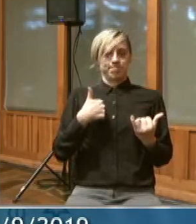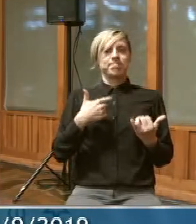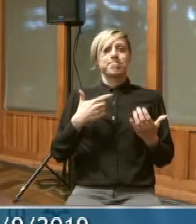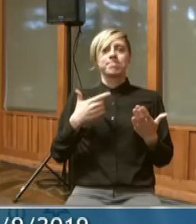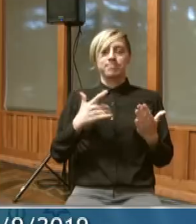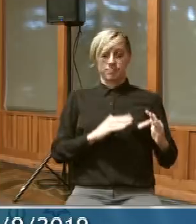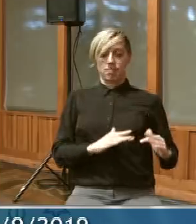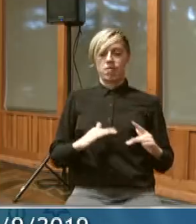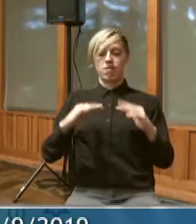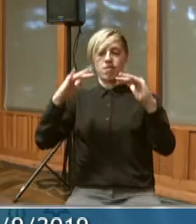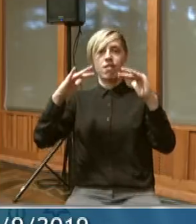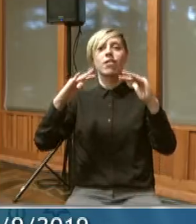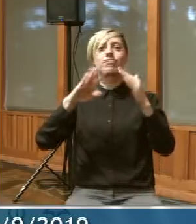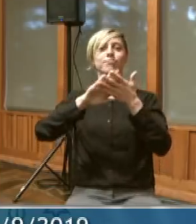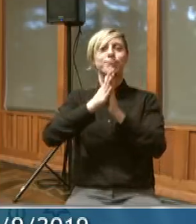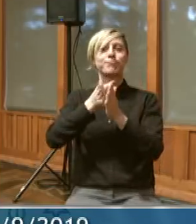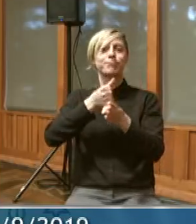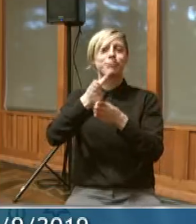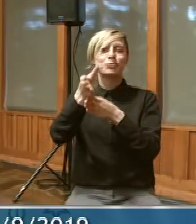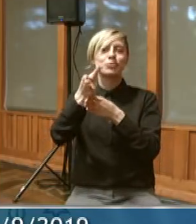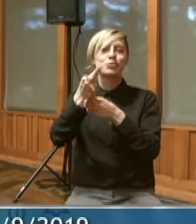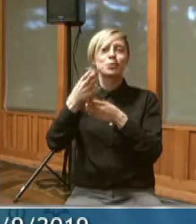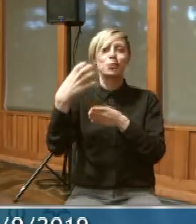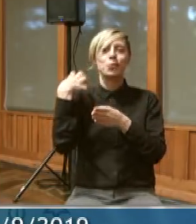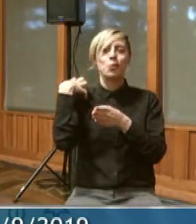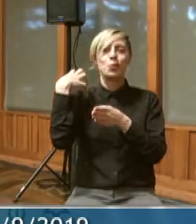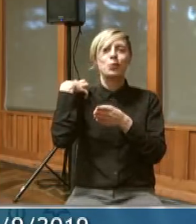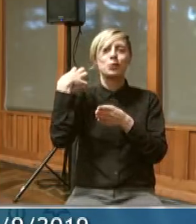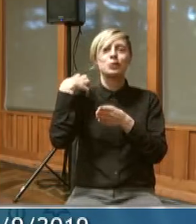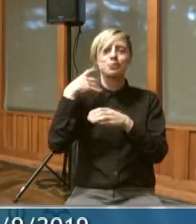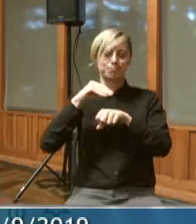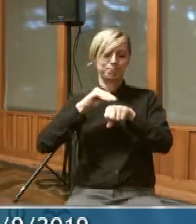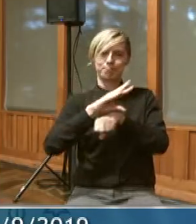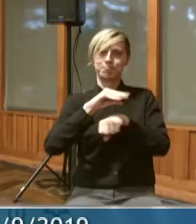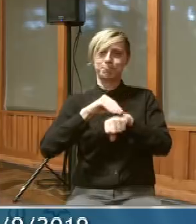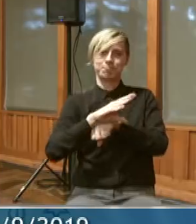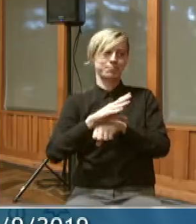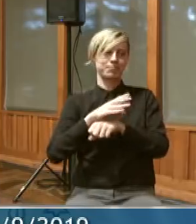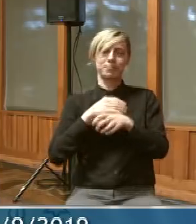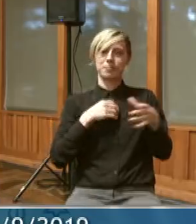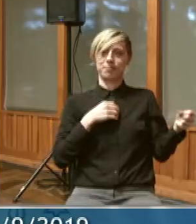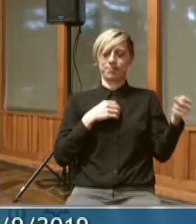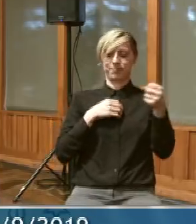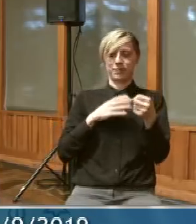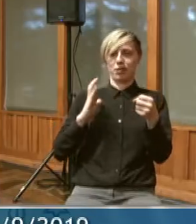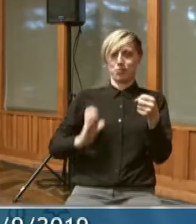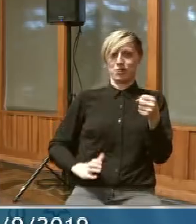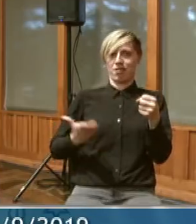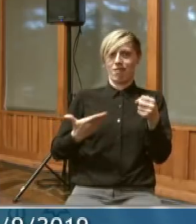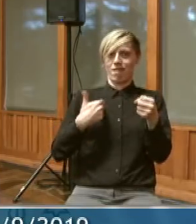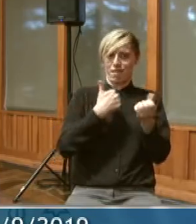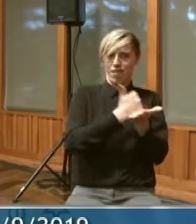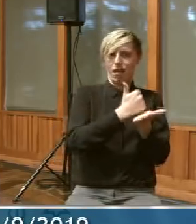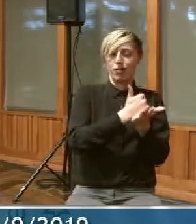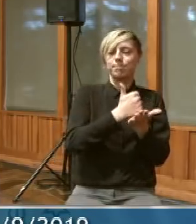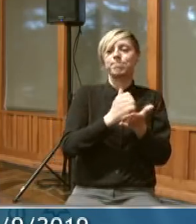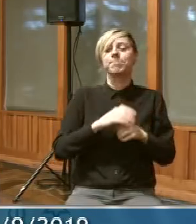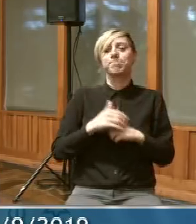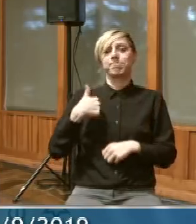PROGRAM CALLED CENTRAL CITY CONCERN. TODAY I'M CURRENTLY ACTUALLY A CAREER COACH WITH THAT COMPANY OF CENTRAL CITY CONCERN AND I